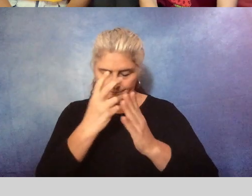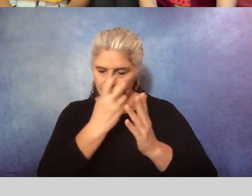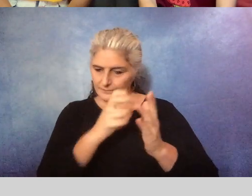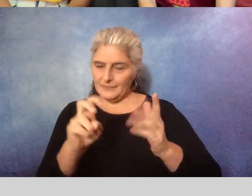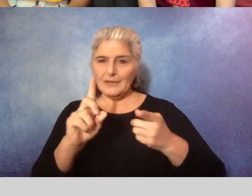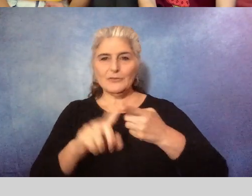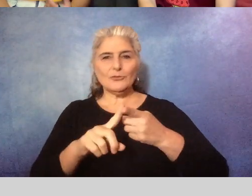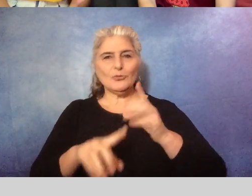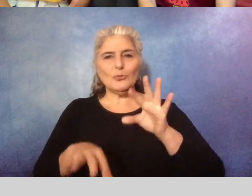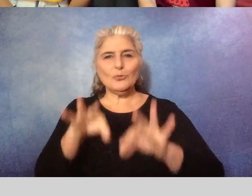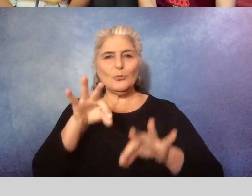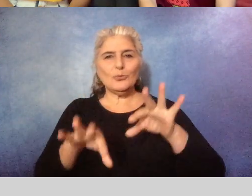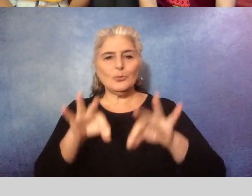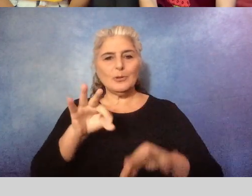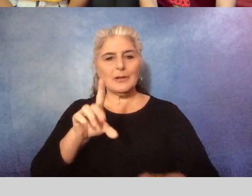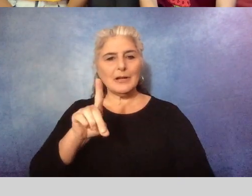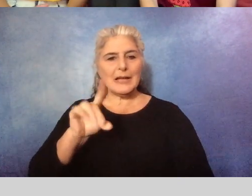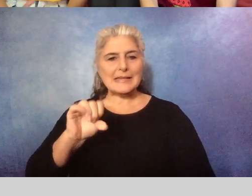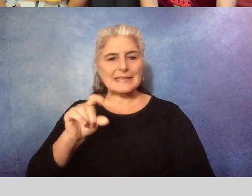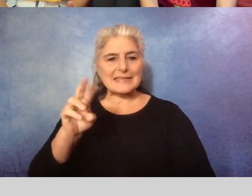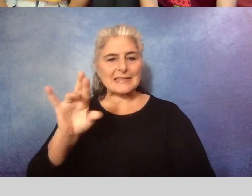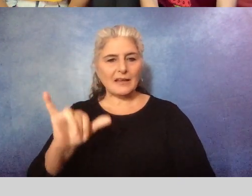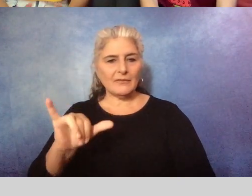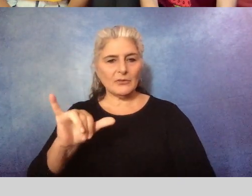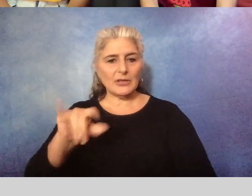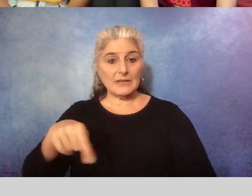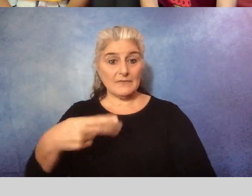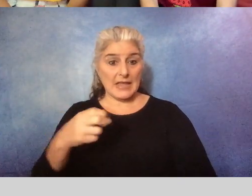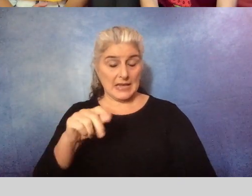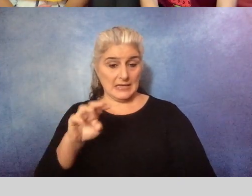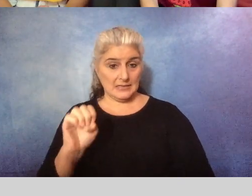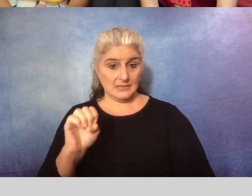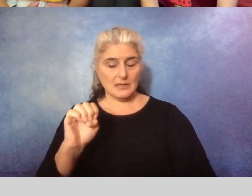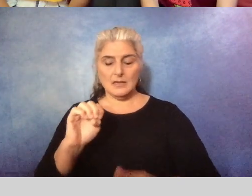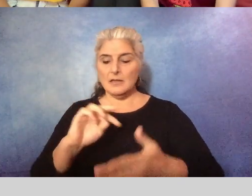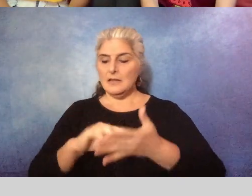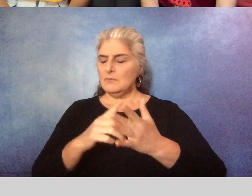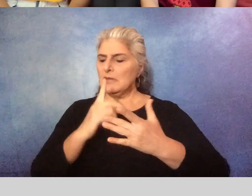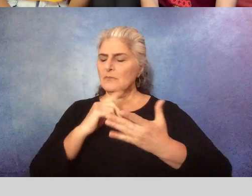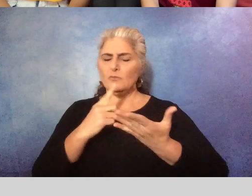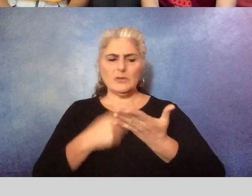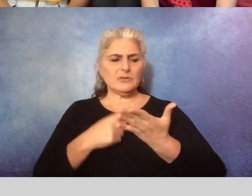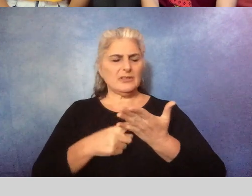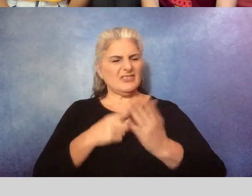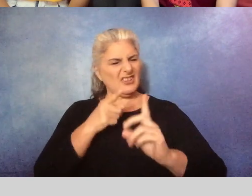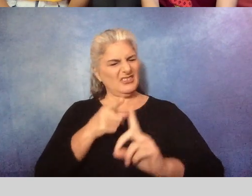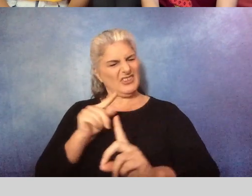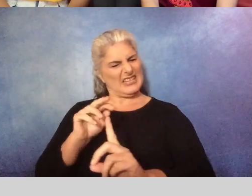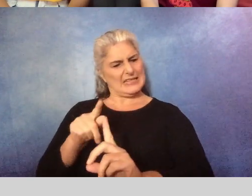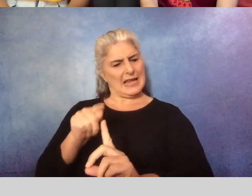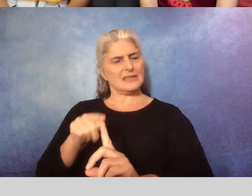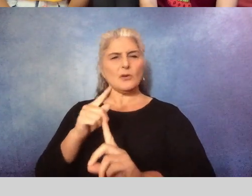where we would discuss the goals, what we wanted to achieve with that,